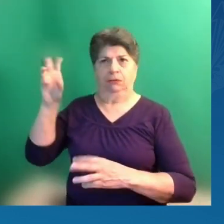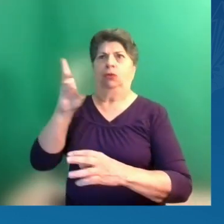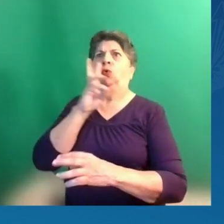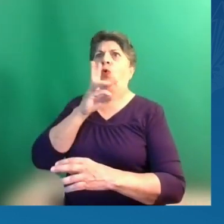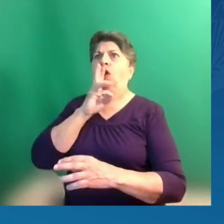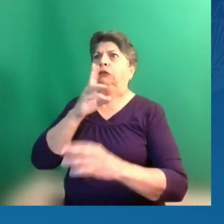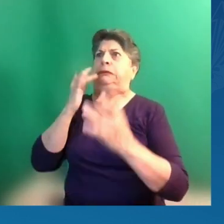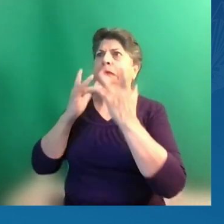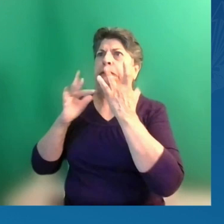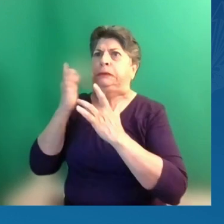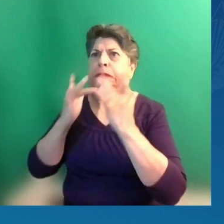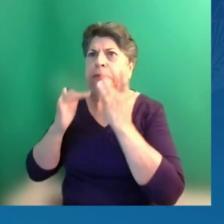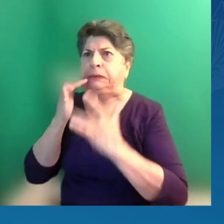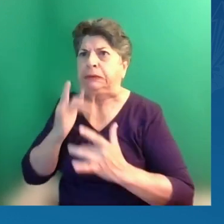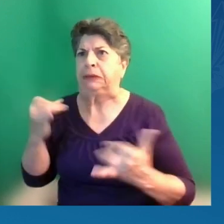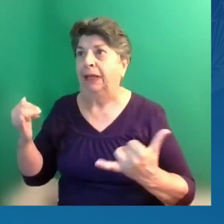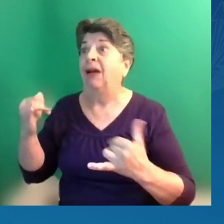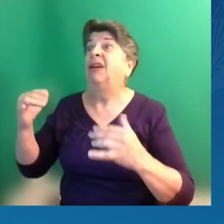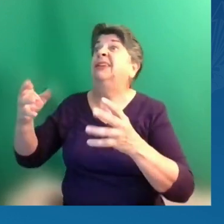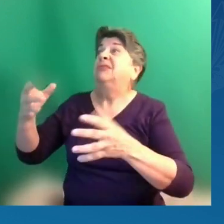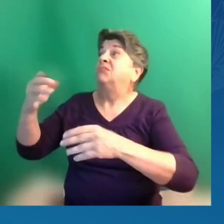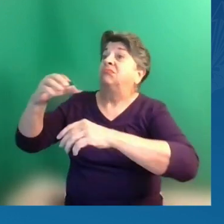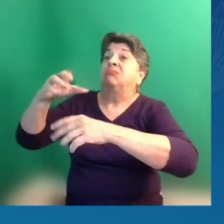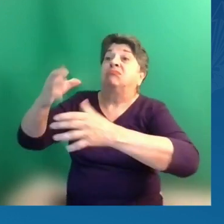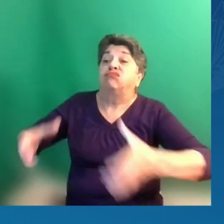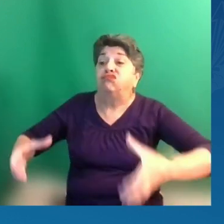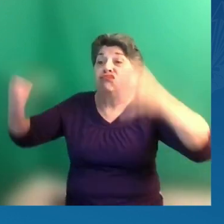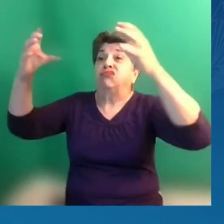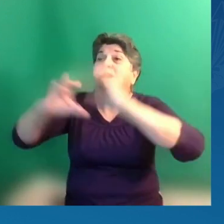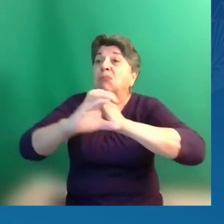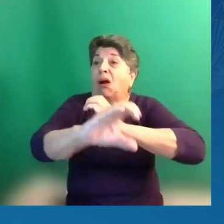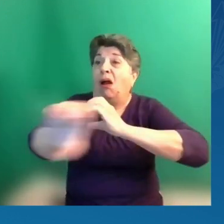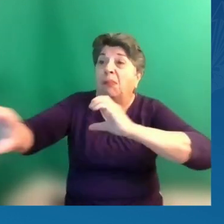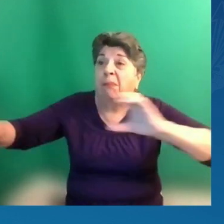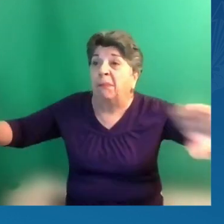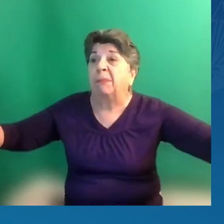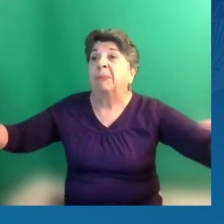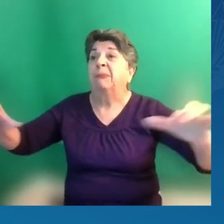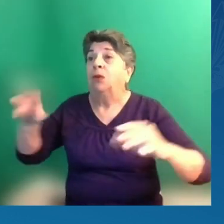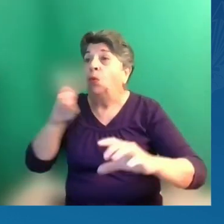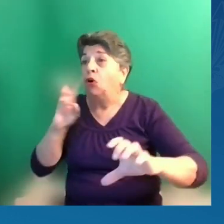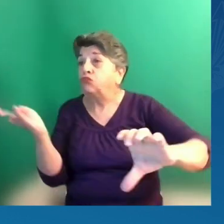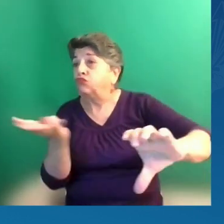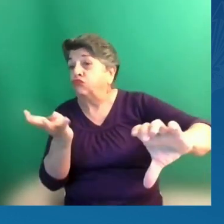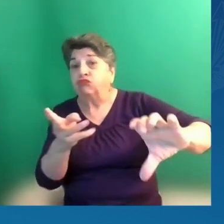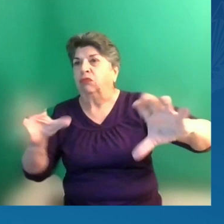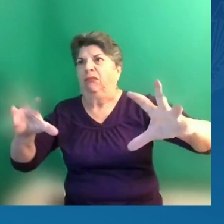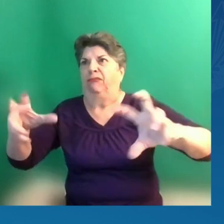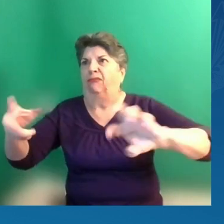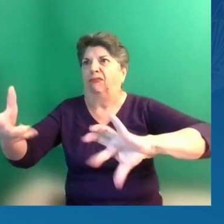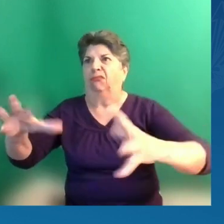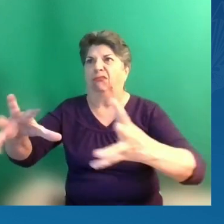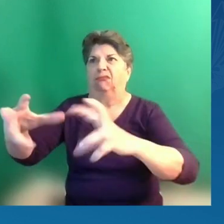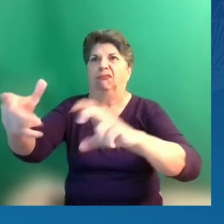One resident said they were relying on water that was filled in baths months previously before the pumps stopped working